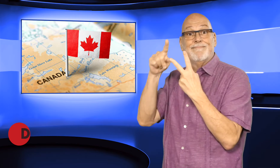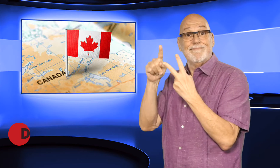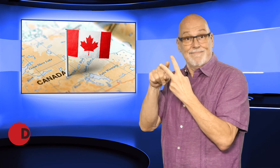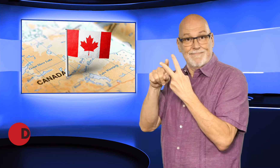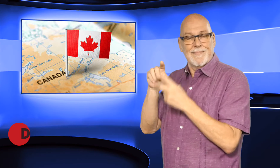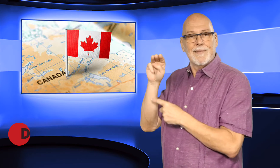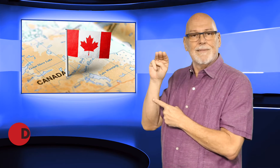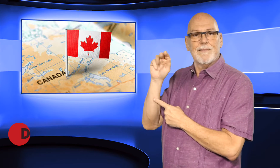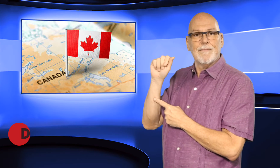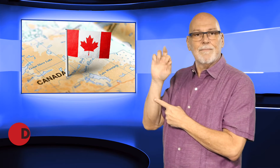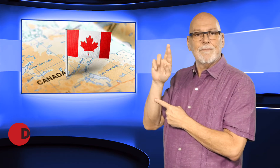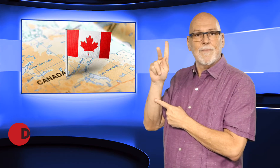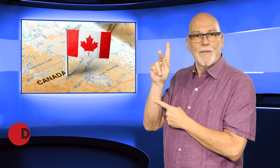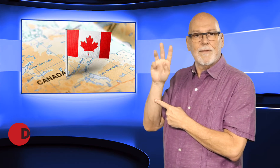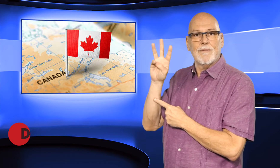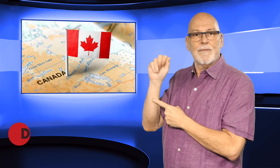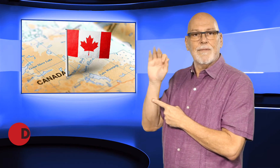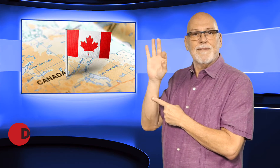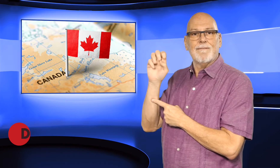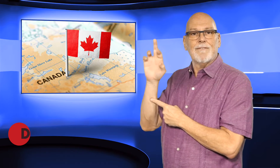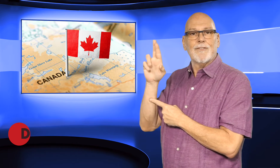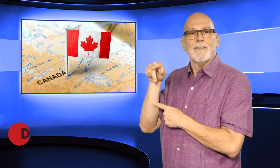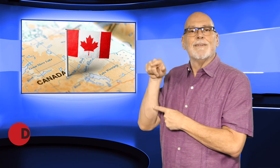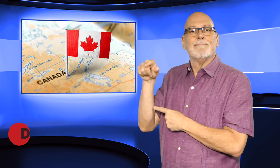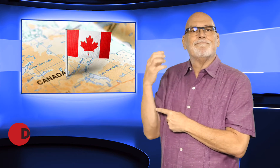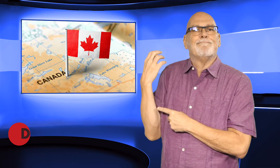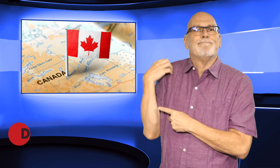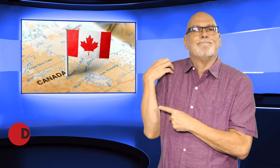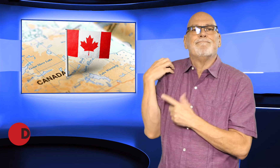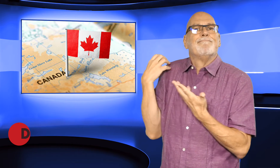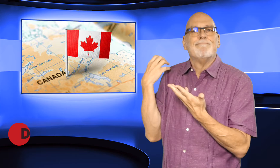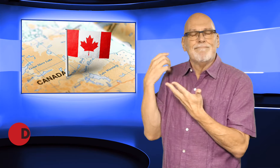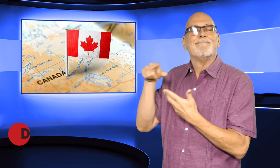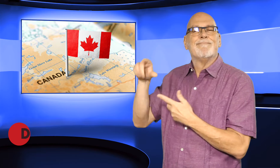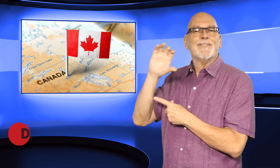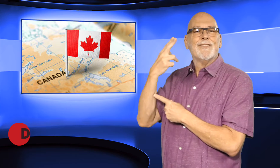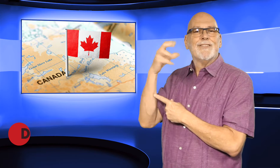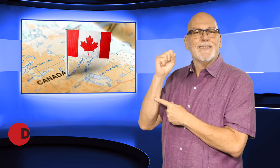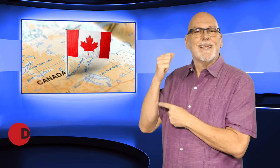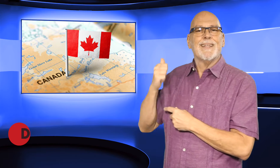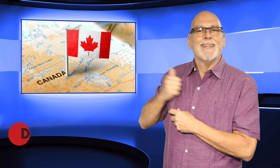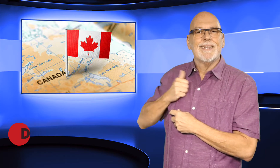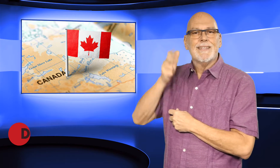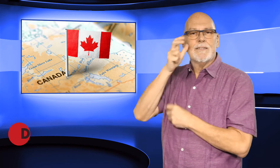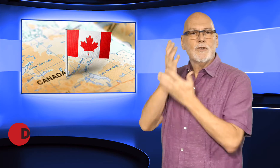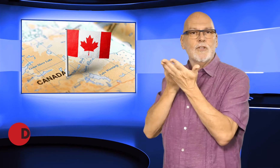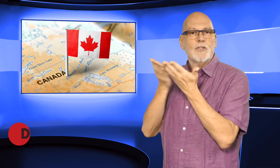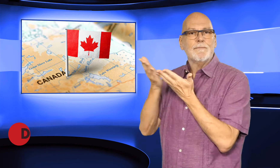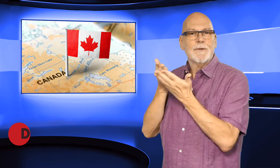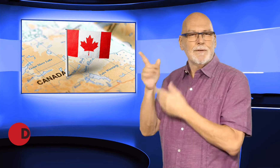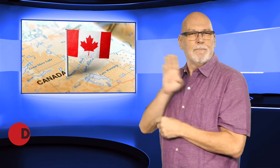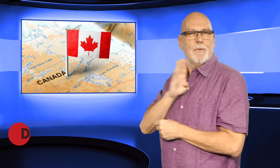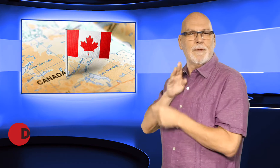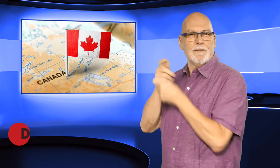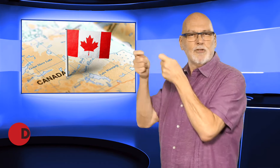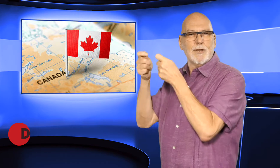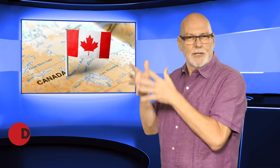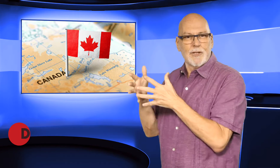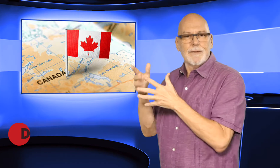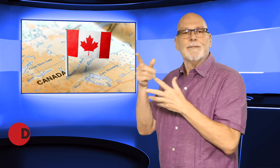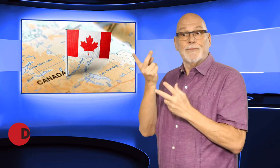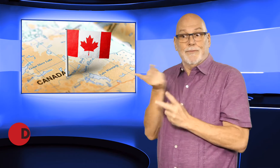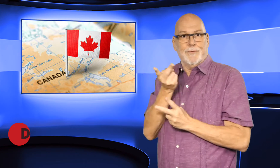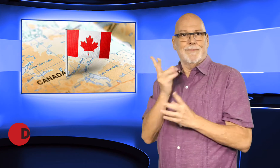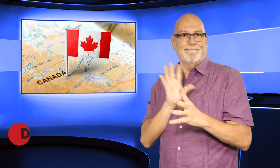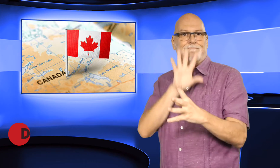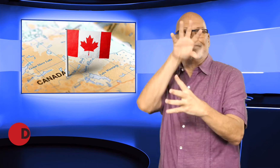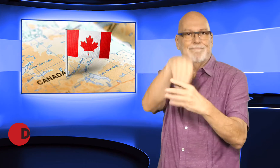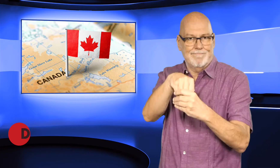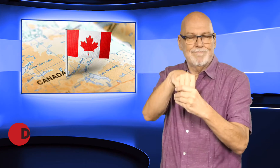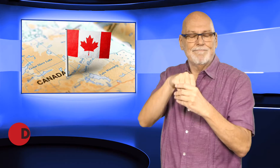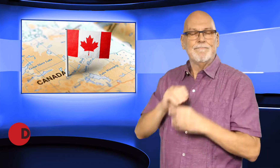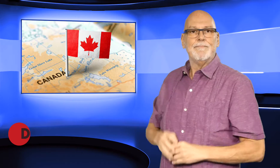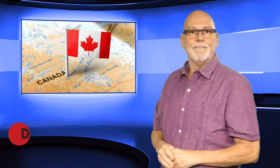and Mark Wafer, chair of Canadian Hearing Services board of directors.